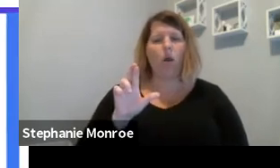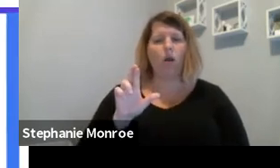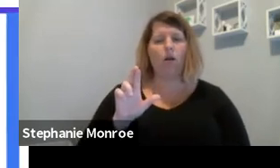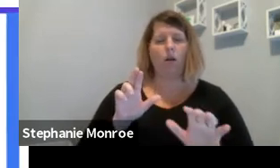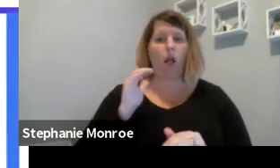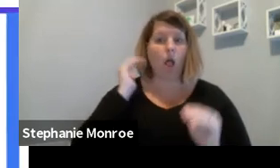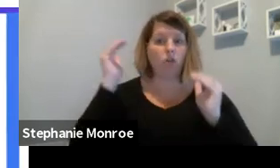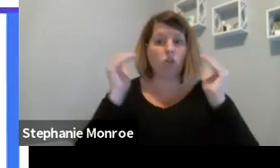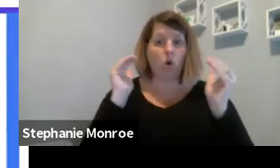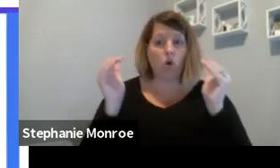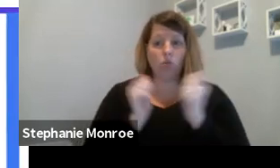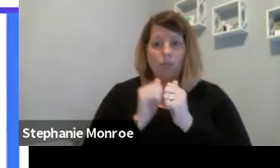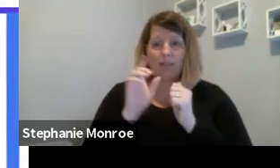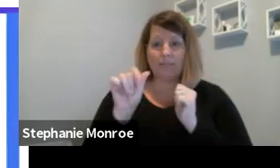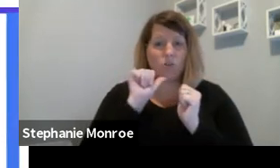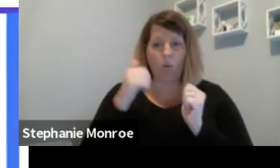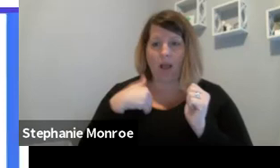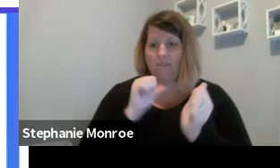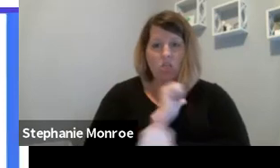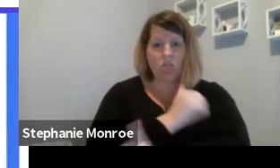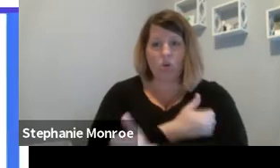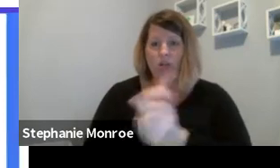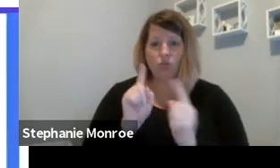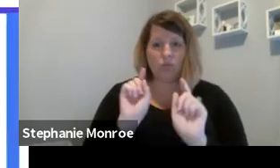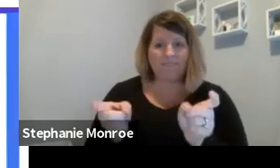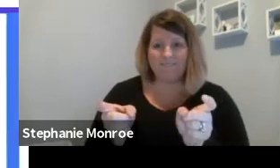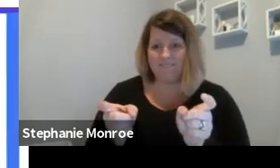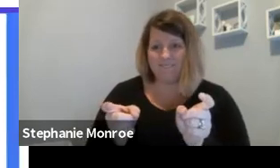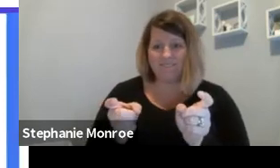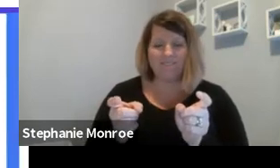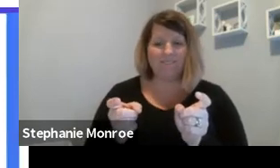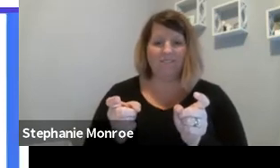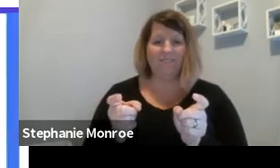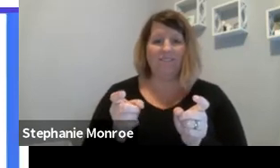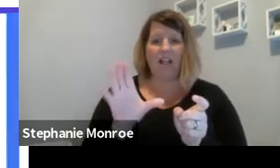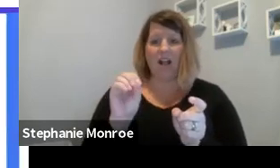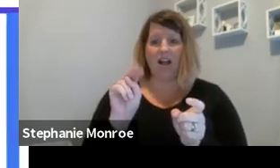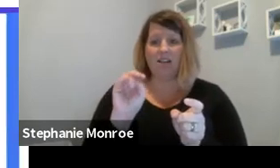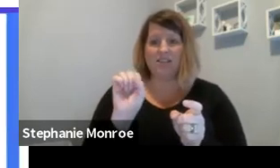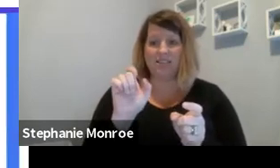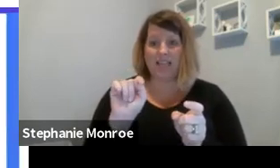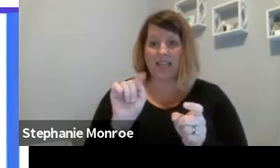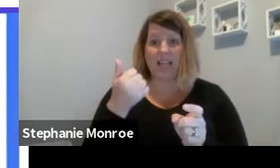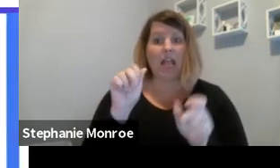the authority to give it, and anyone under the influence of alcohol